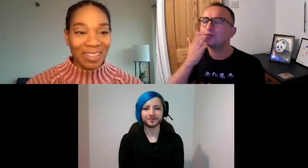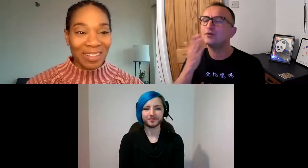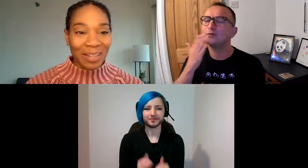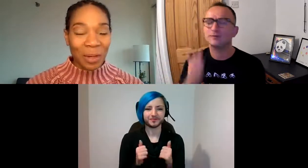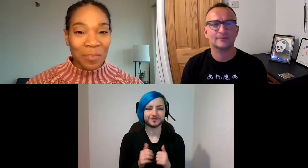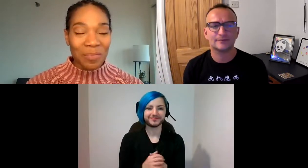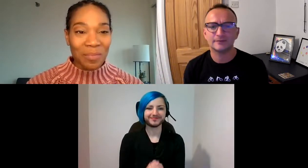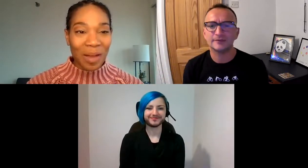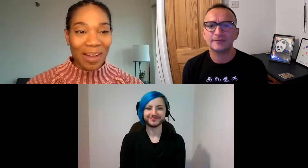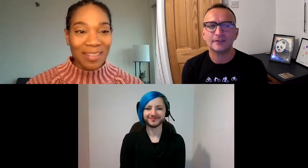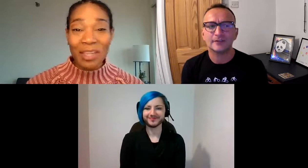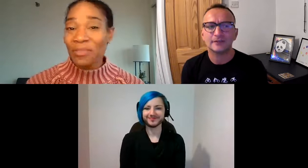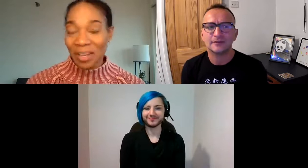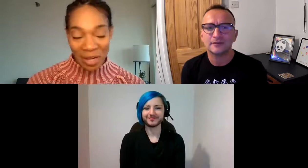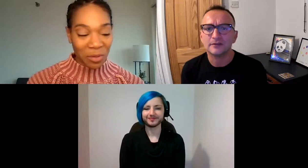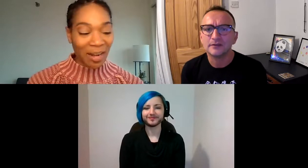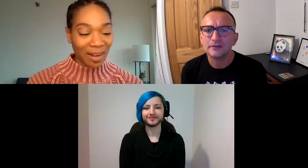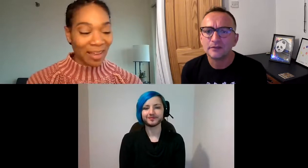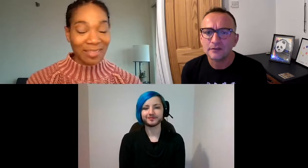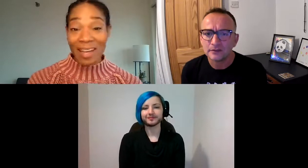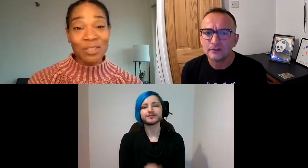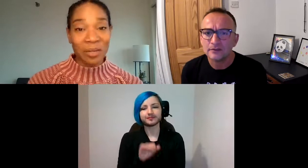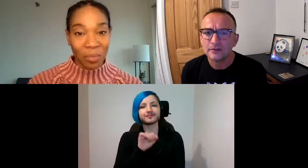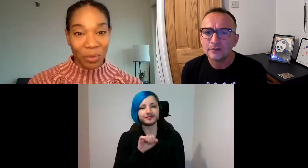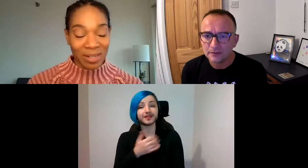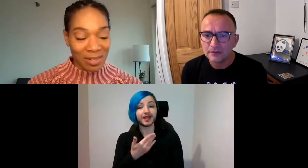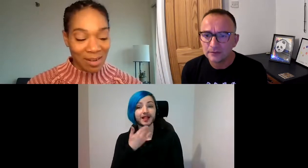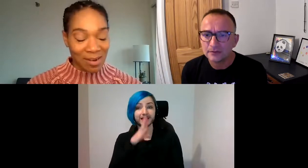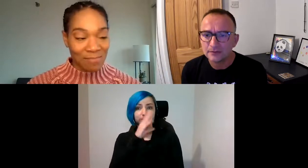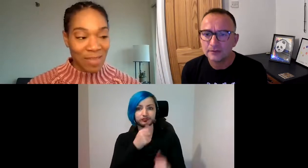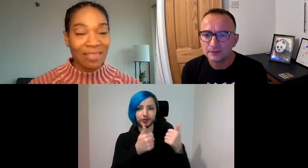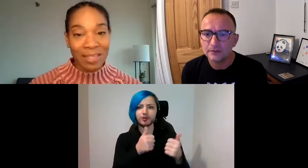address in the Queen's English, because what we don't want to do is not celebrate narratives so if those you